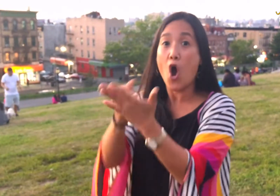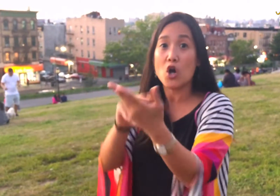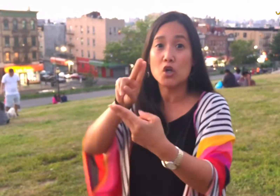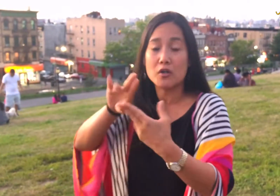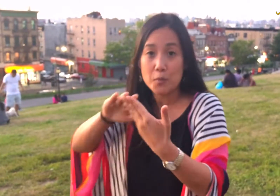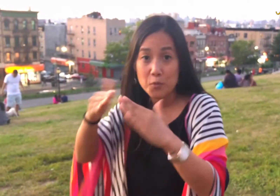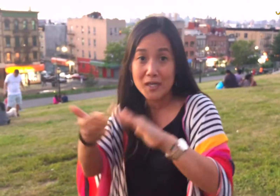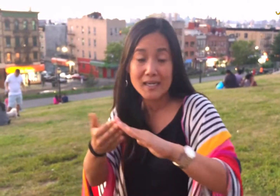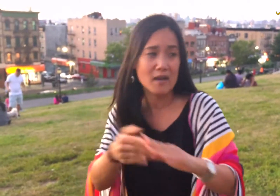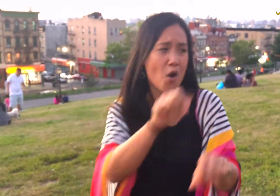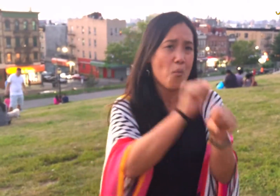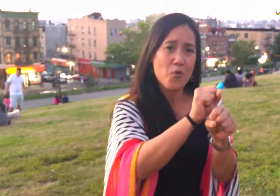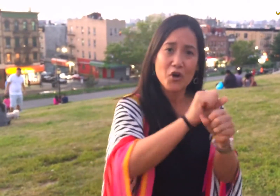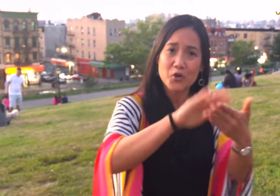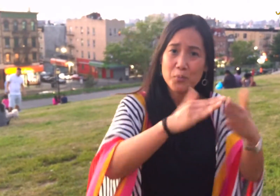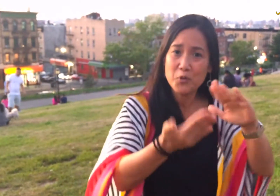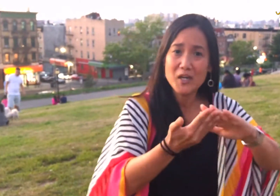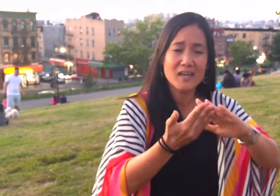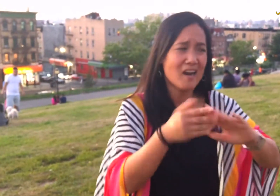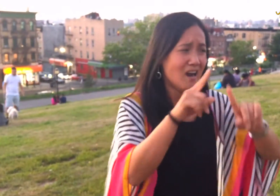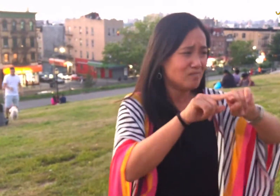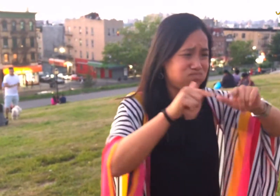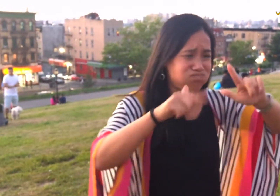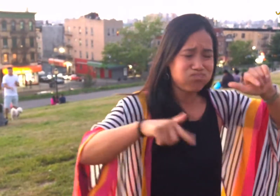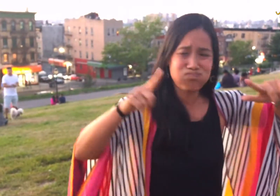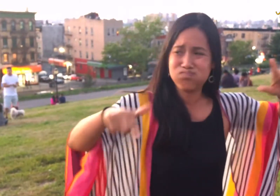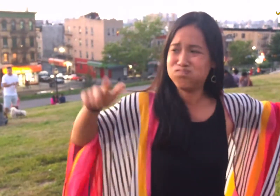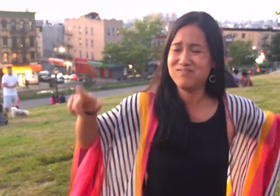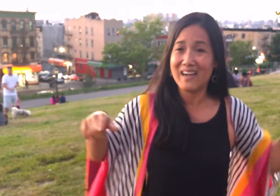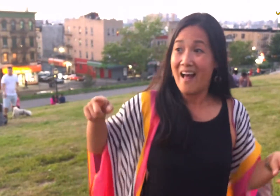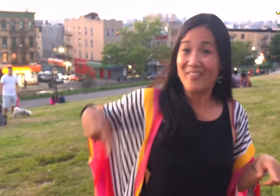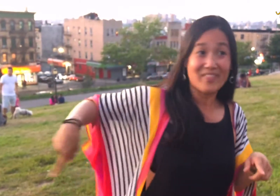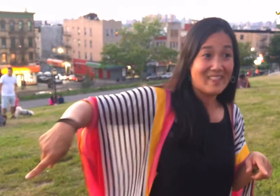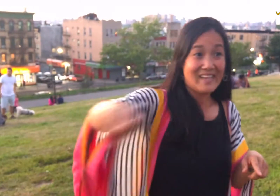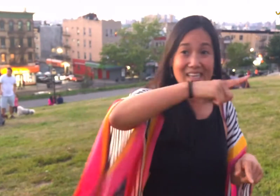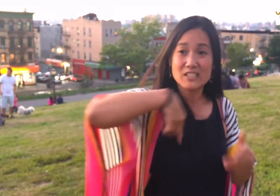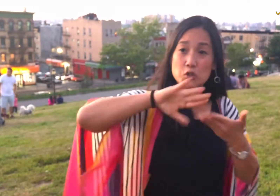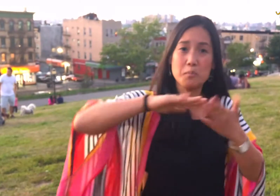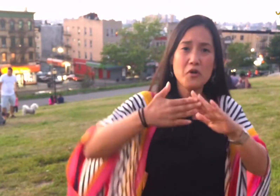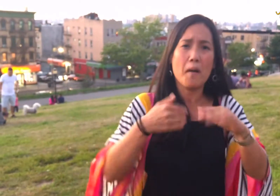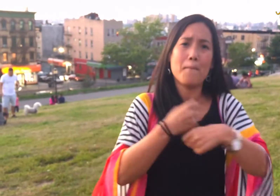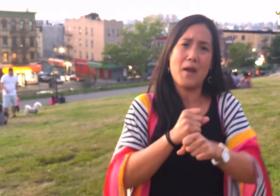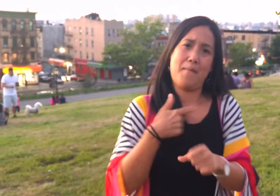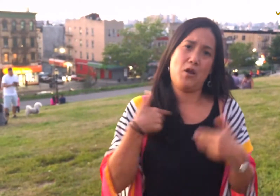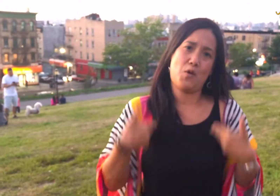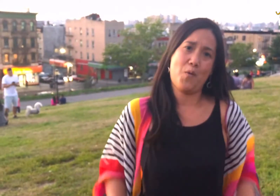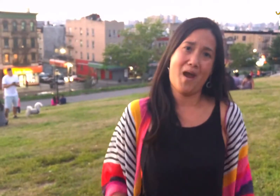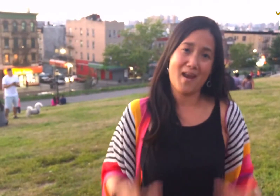community and through work. They had such diverse backgrounds.